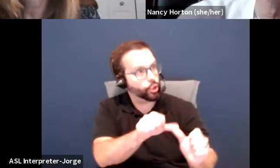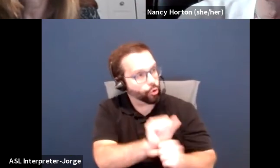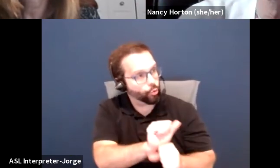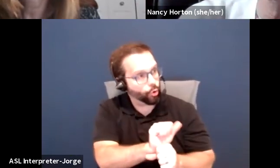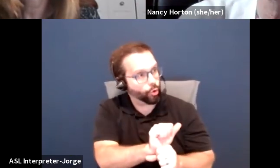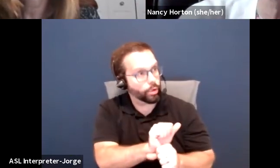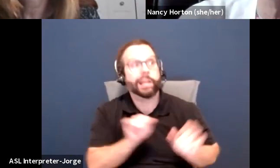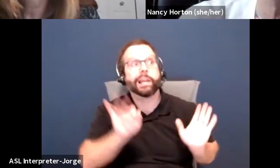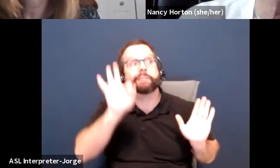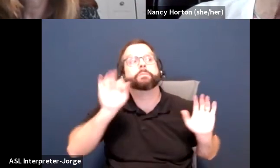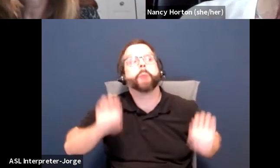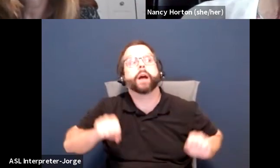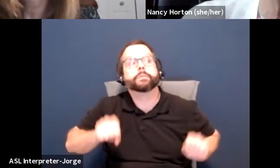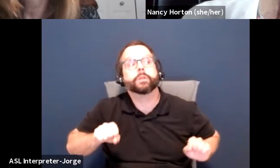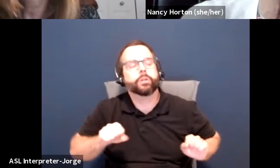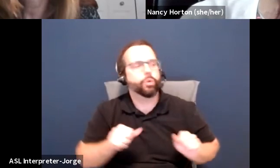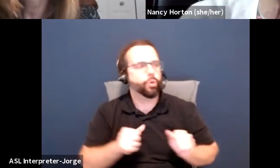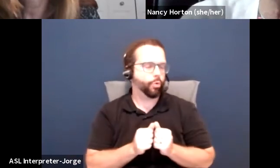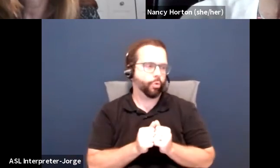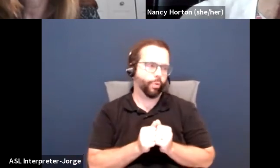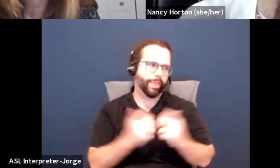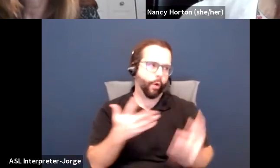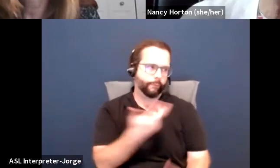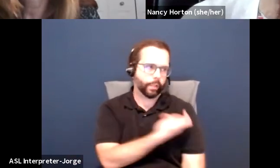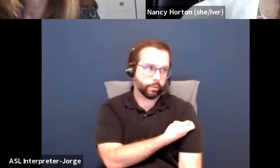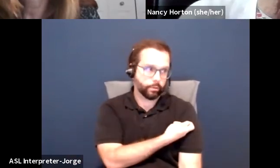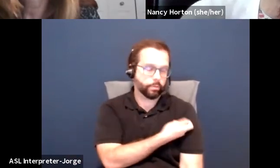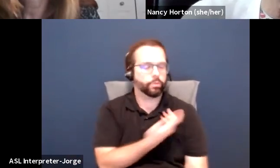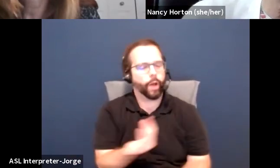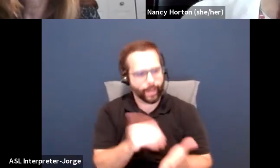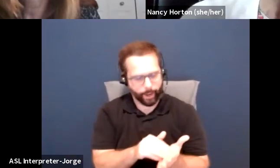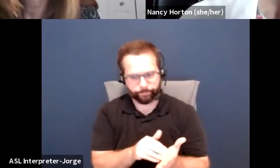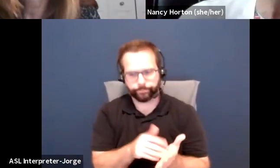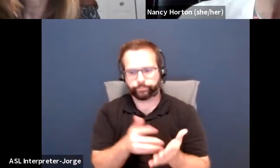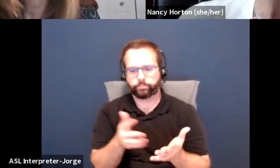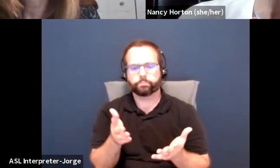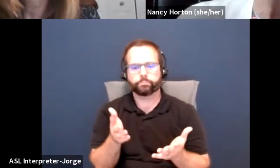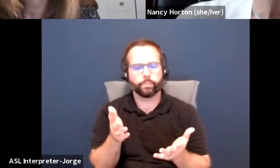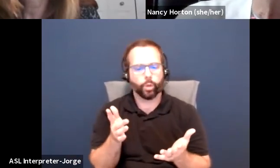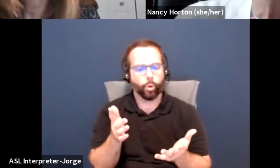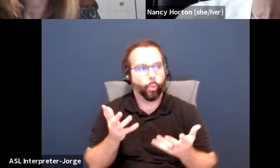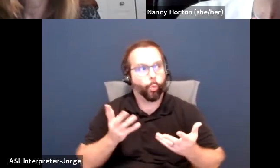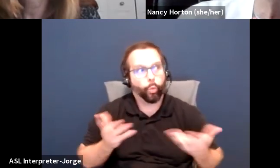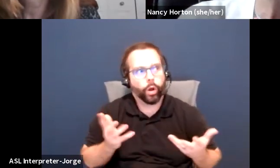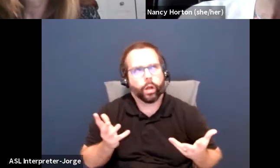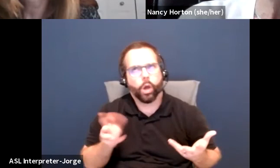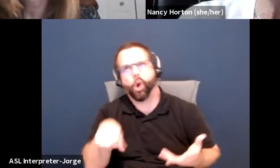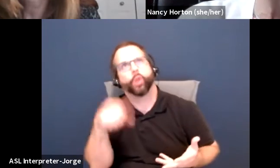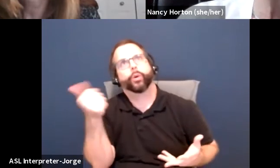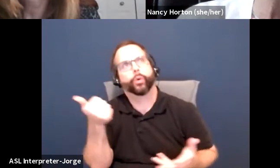can continue their work, continuing their job, is that possible without being vaccinated? So again, let's look